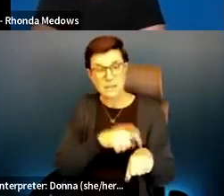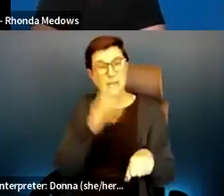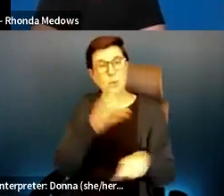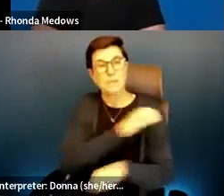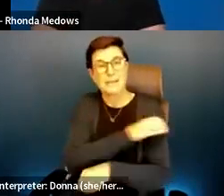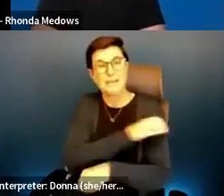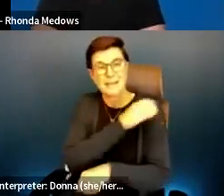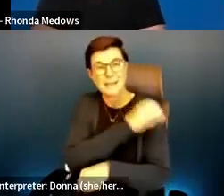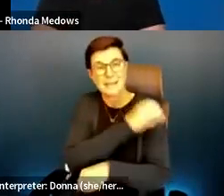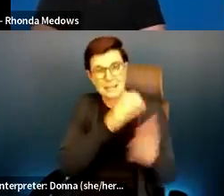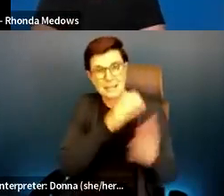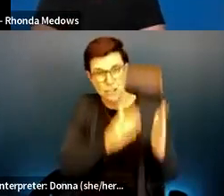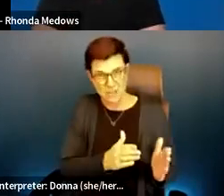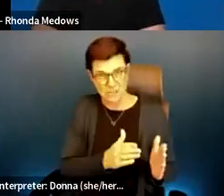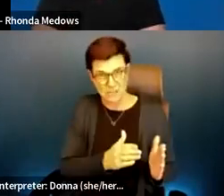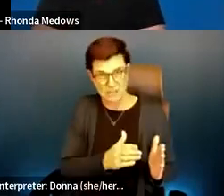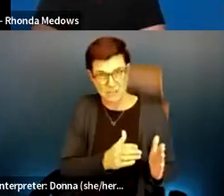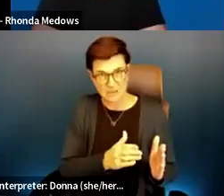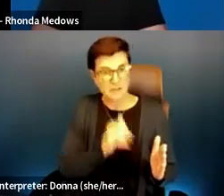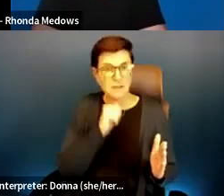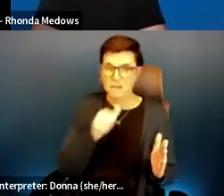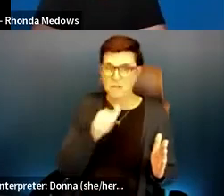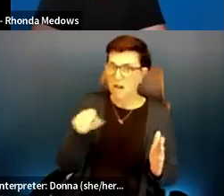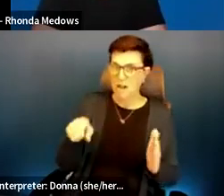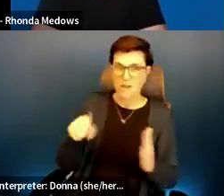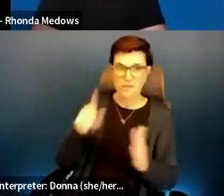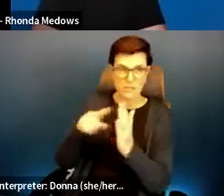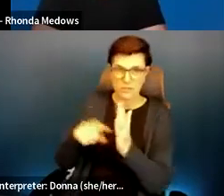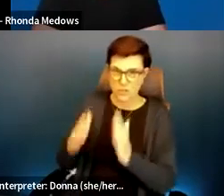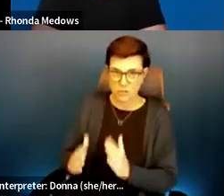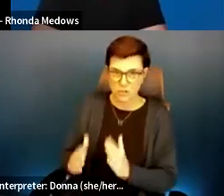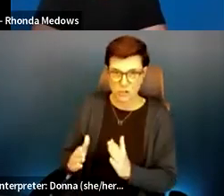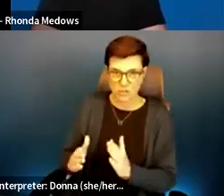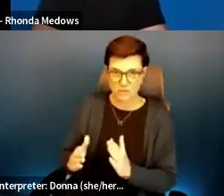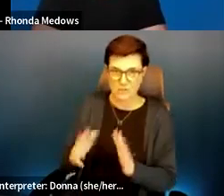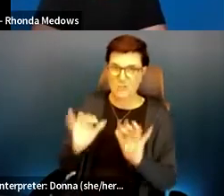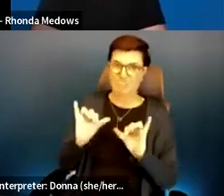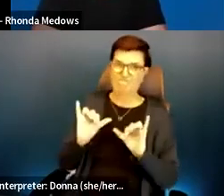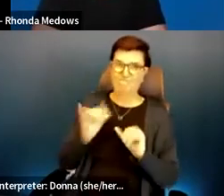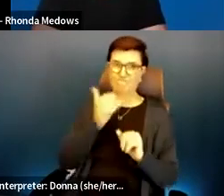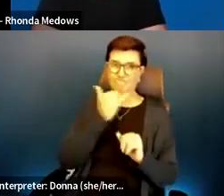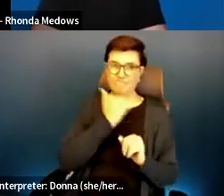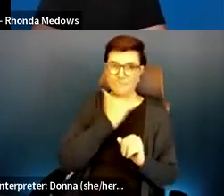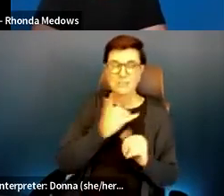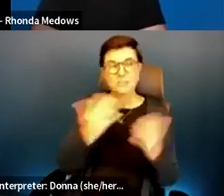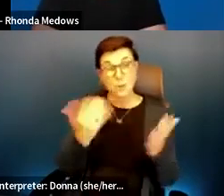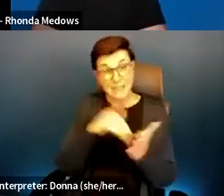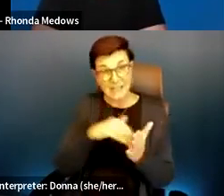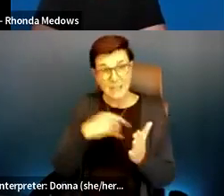in the IMS structure, not necessarily the researcher. So I think it's, again, looking at that IMS structure